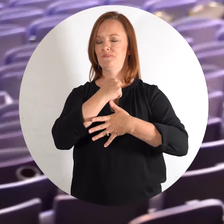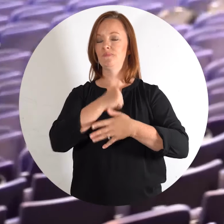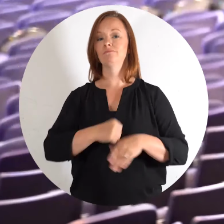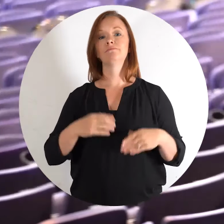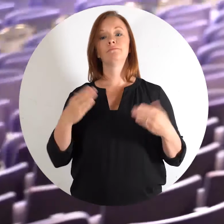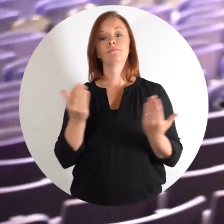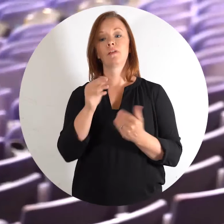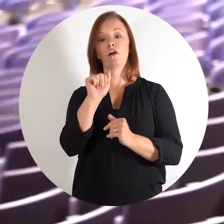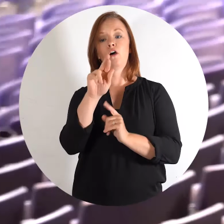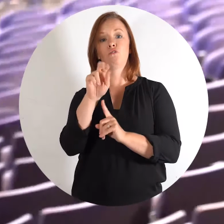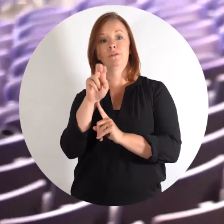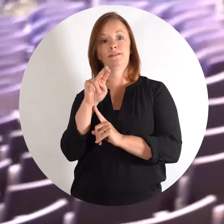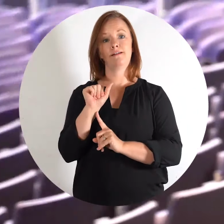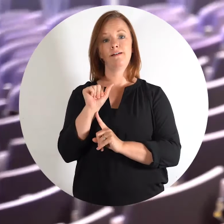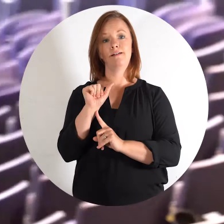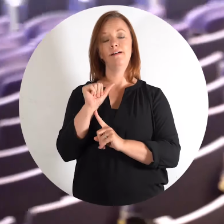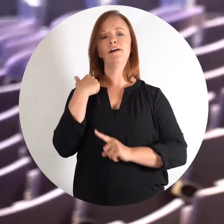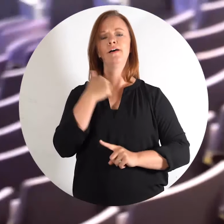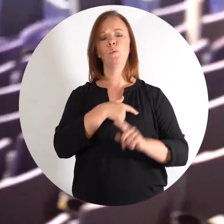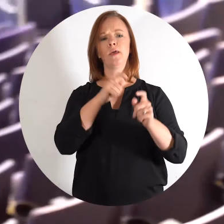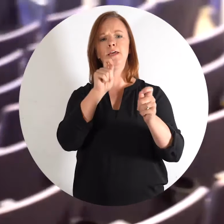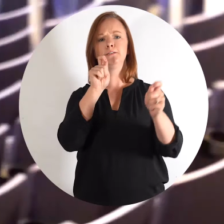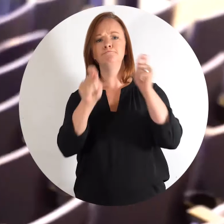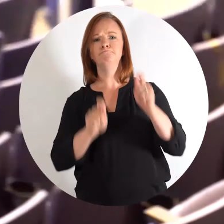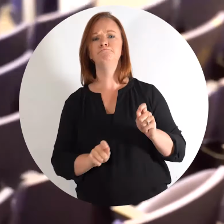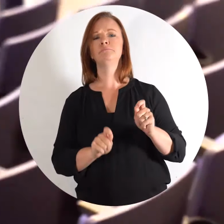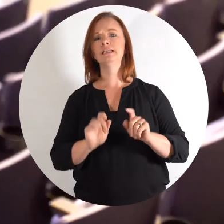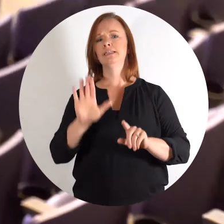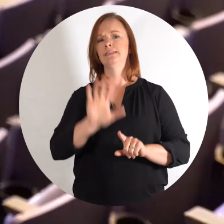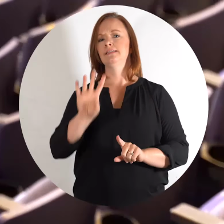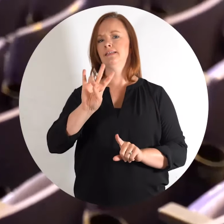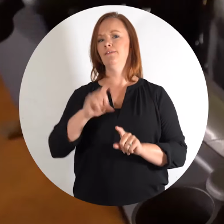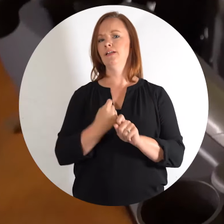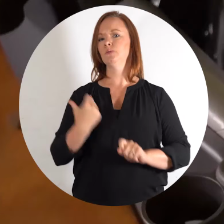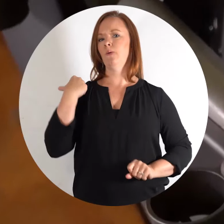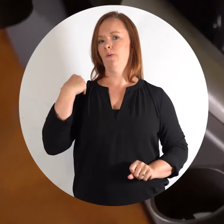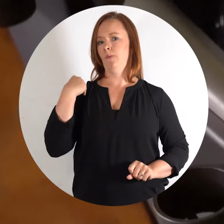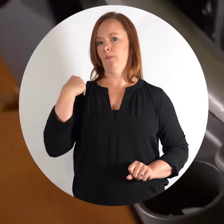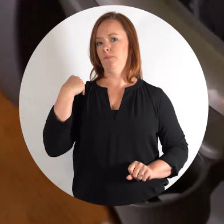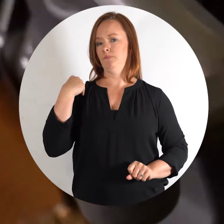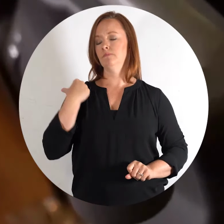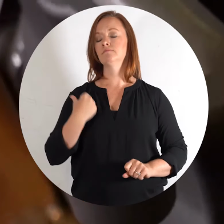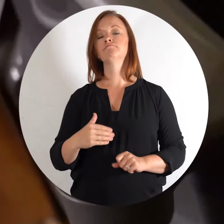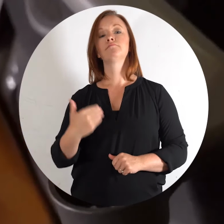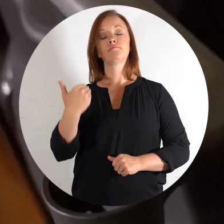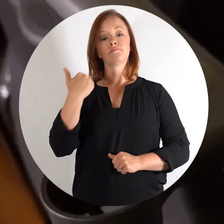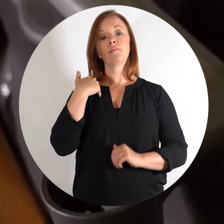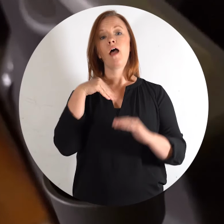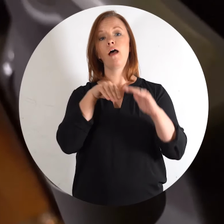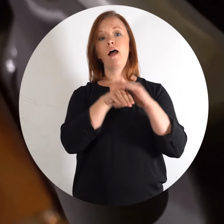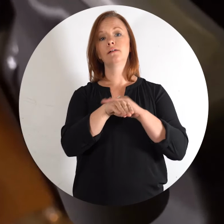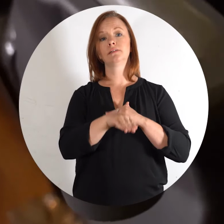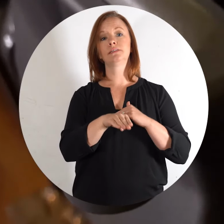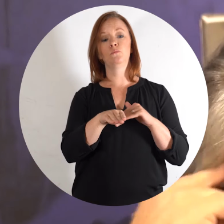Here in the arena we made modifications about seven years ago where we took some of the accessible seating areas